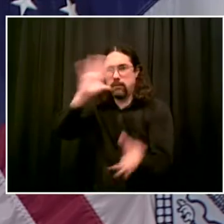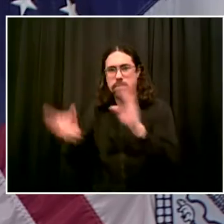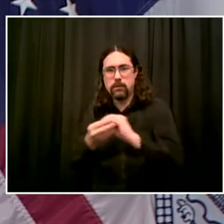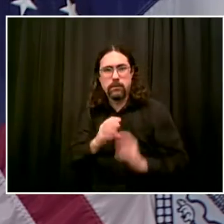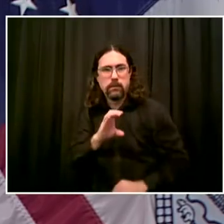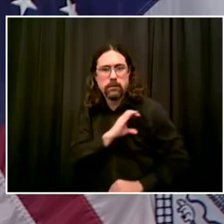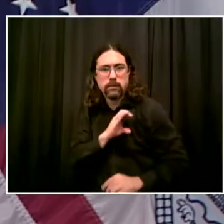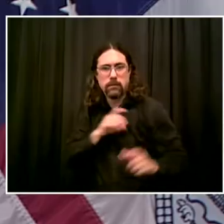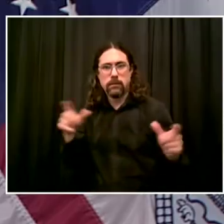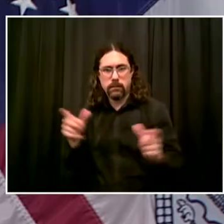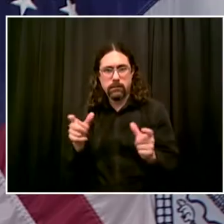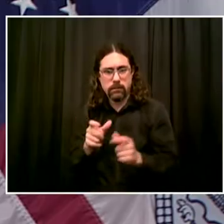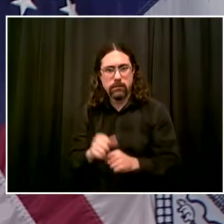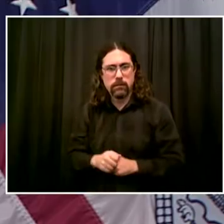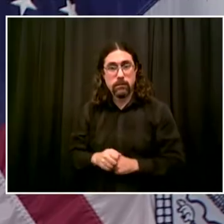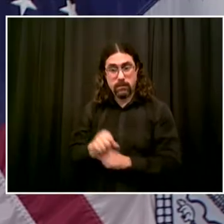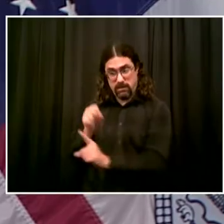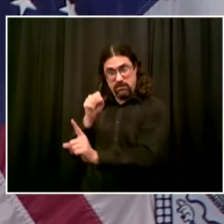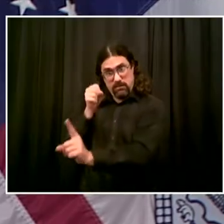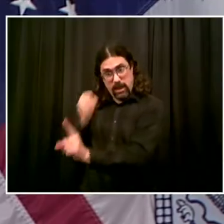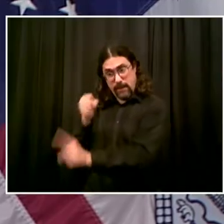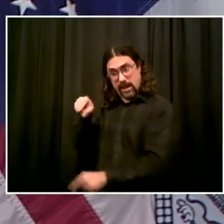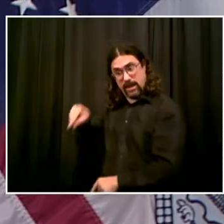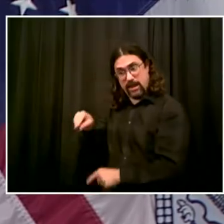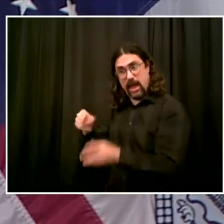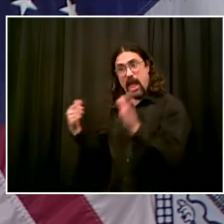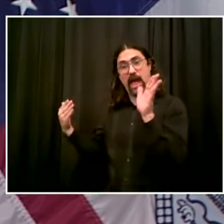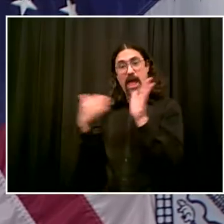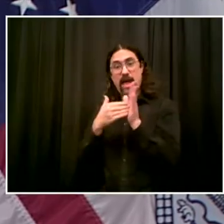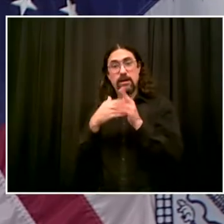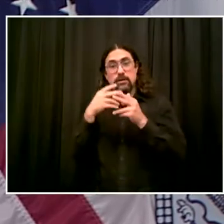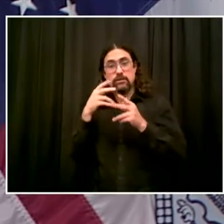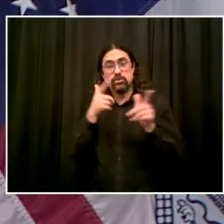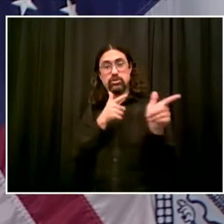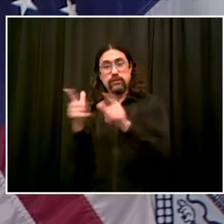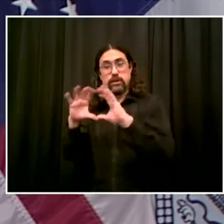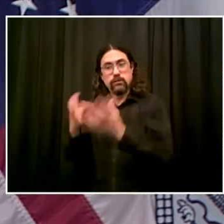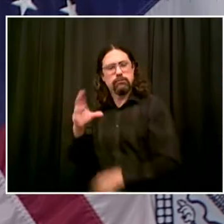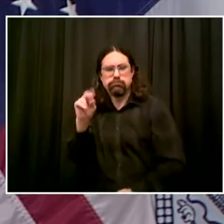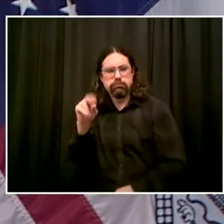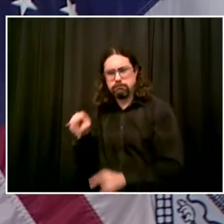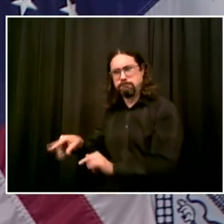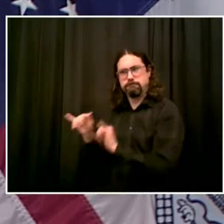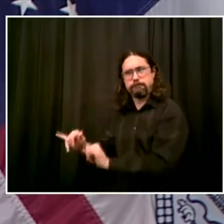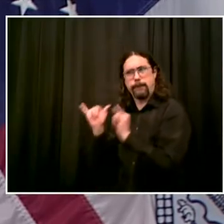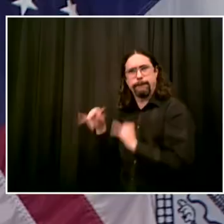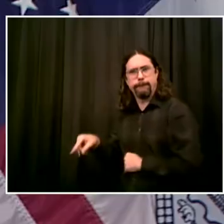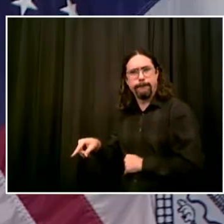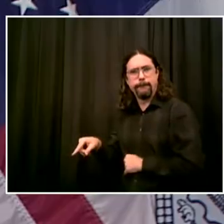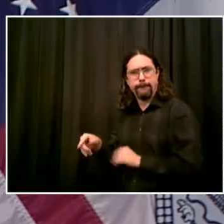AFFECT THE COUNTERTERRORISM WORK. WECA N GET YOU MORE DETAILS, BUT THE ANSWER IS , NO, IT DOESN'T UNRDEMIEN THE